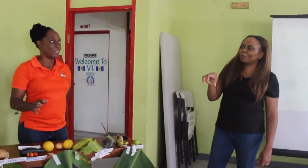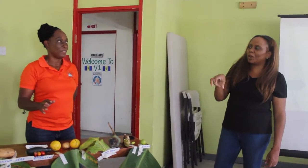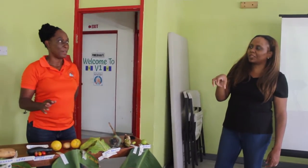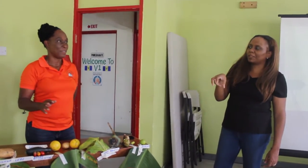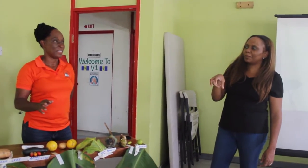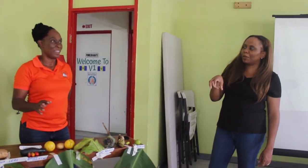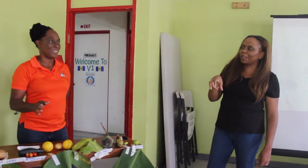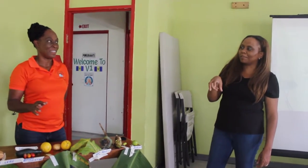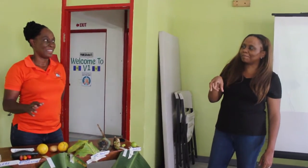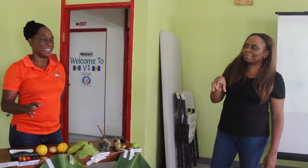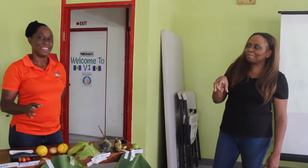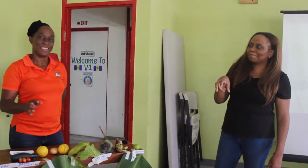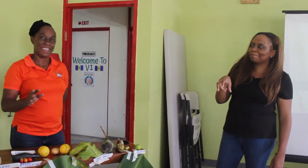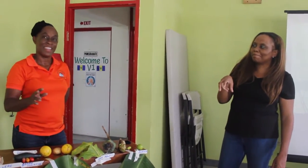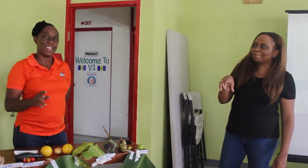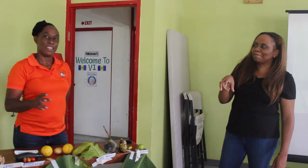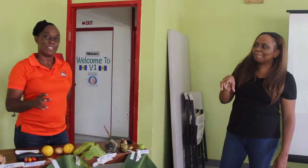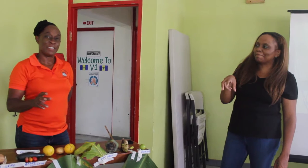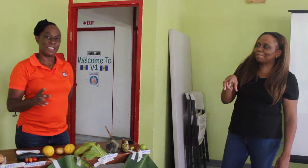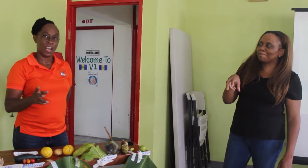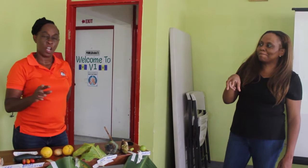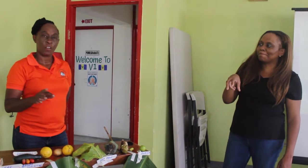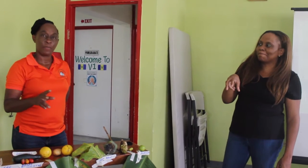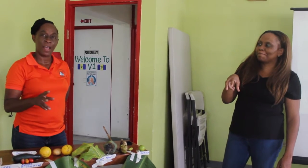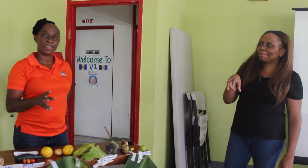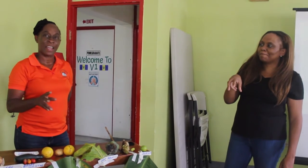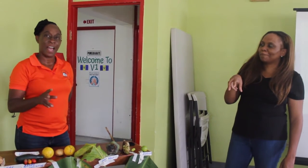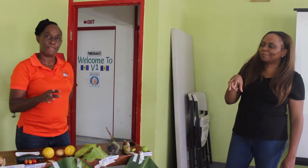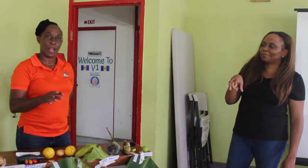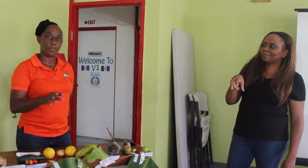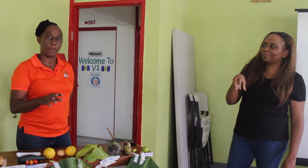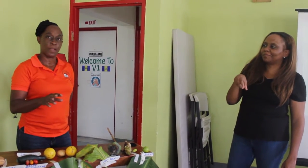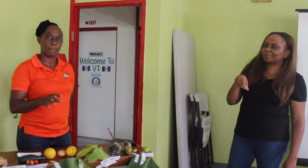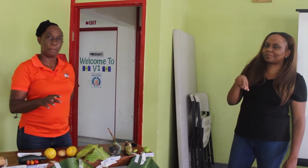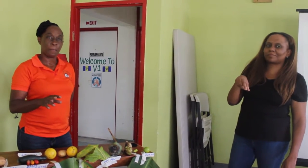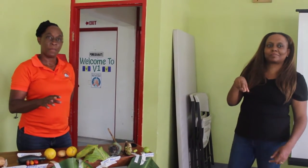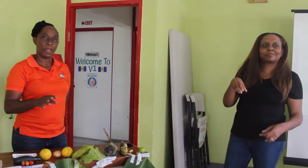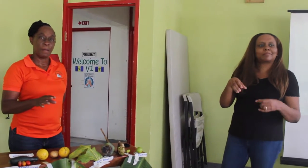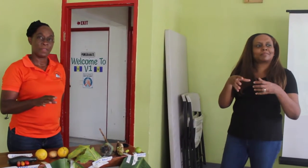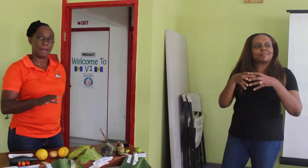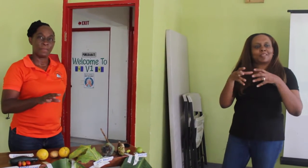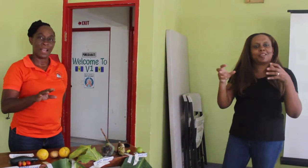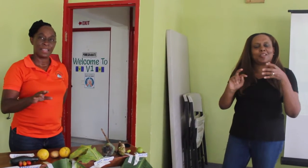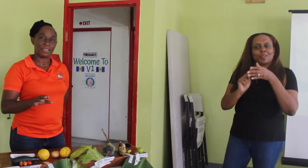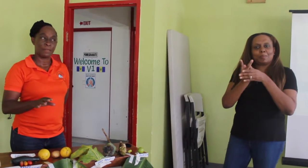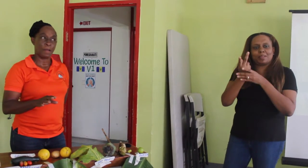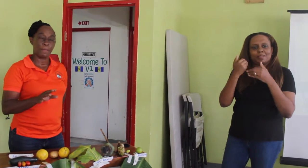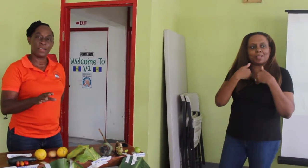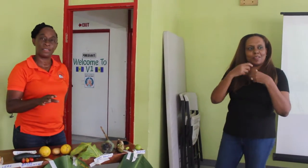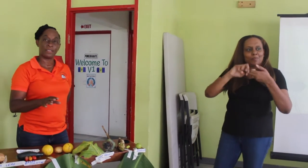what things go up there are a lot of plants that have that problem um that blackness and fabulous